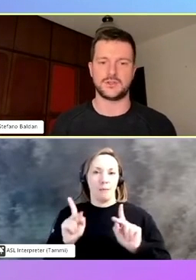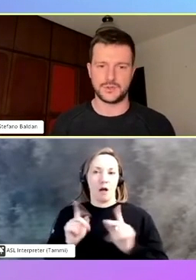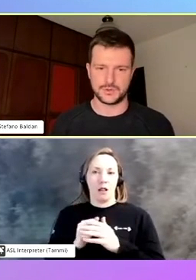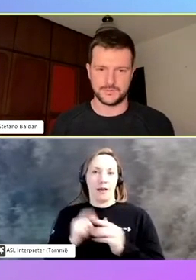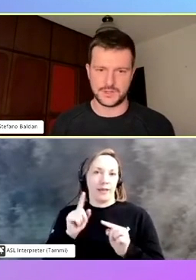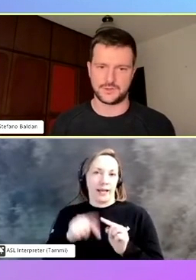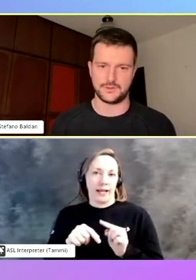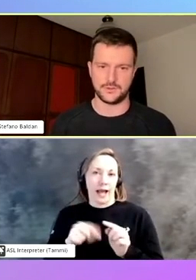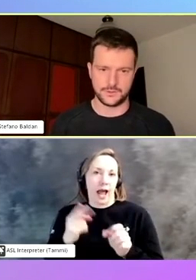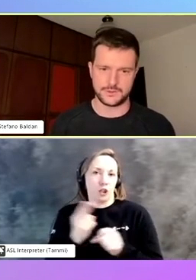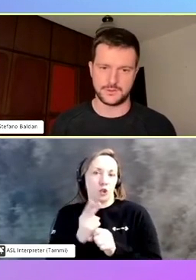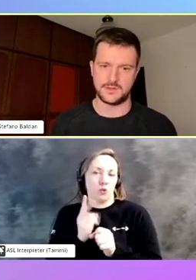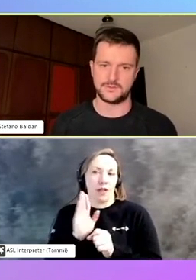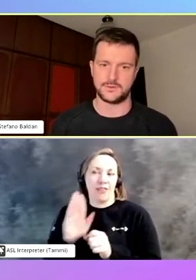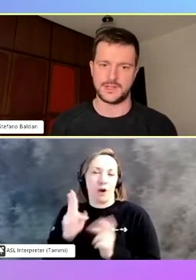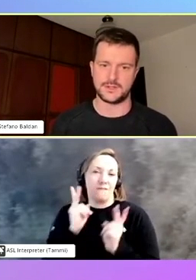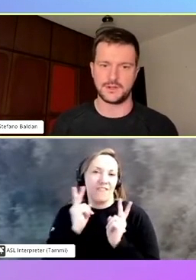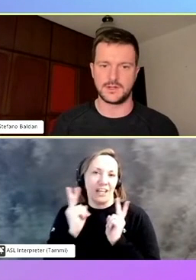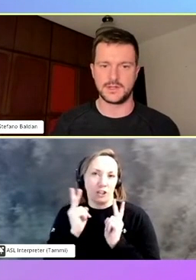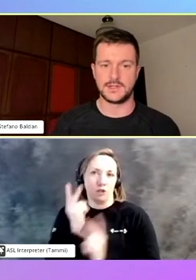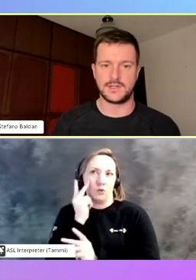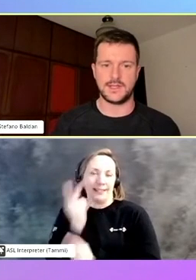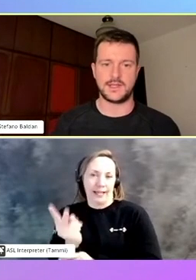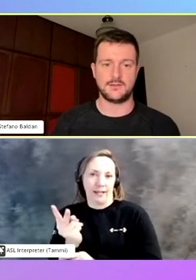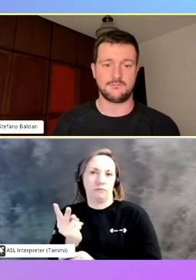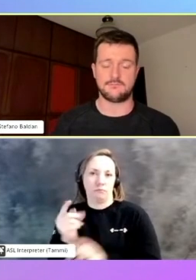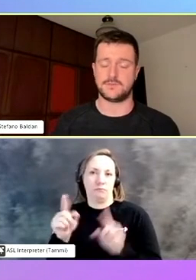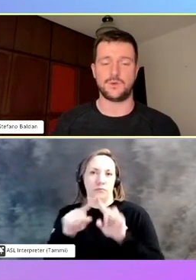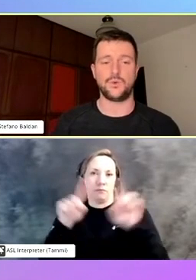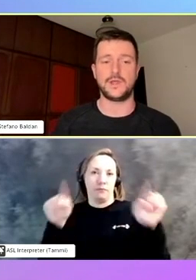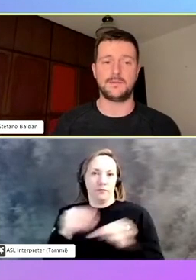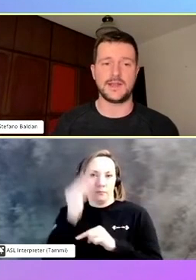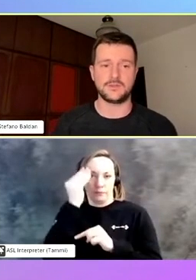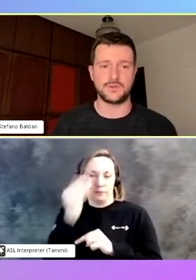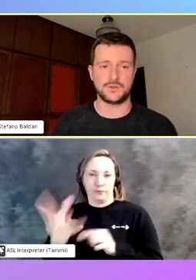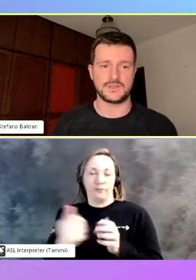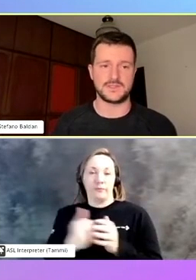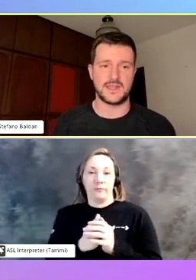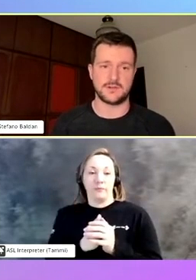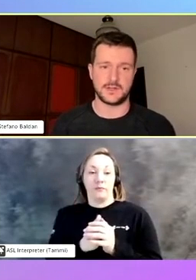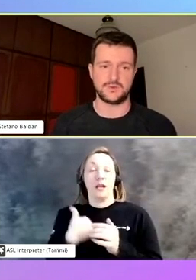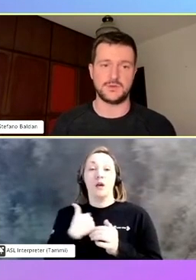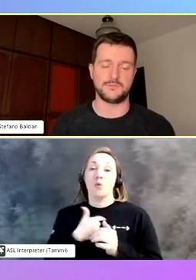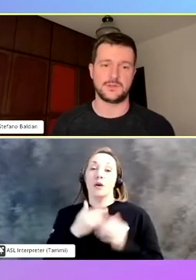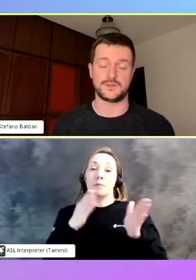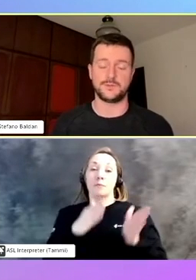P and it performs 90% of responses use screen readers.